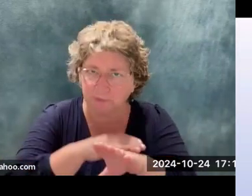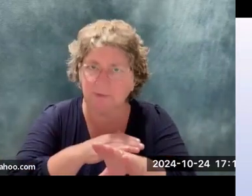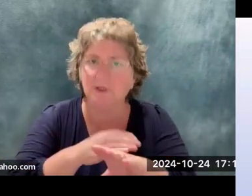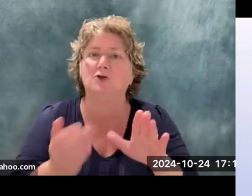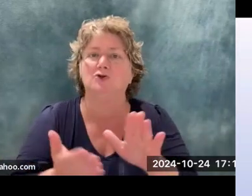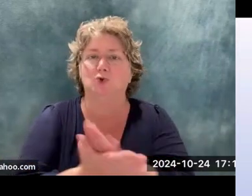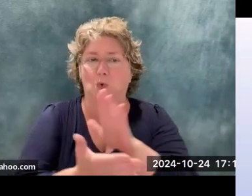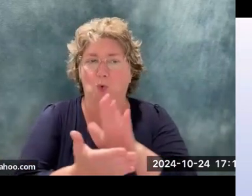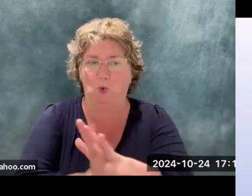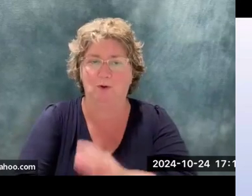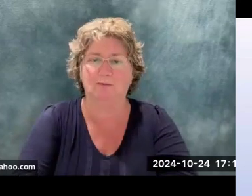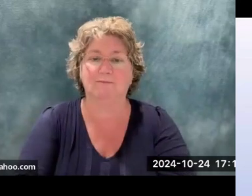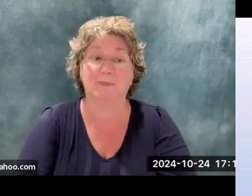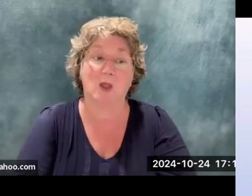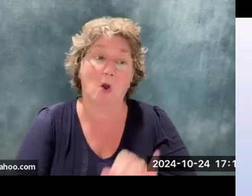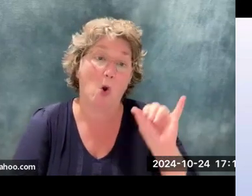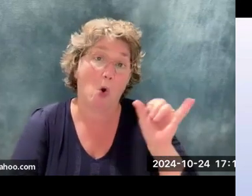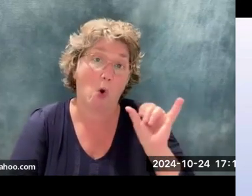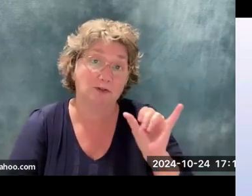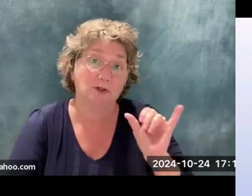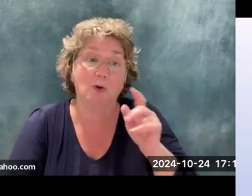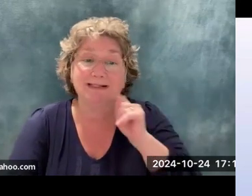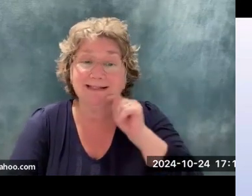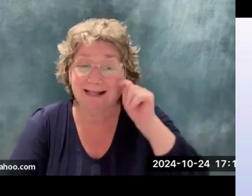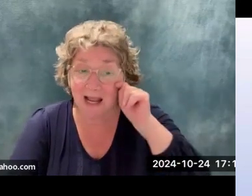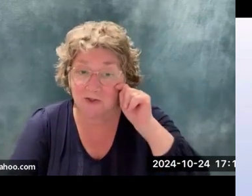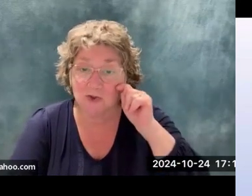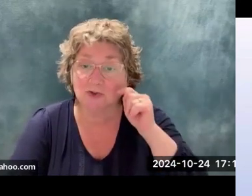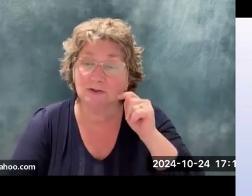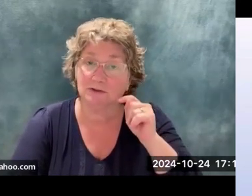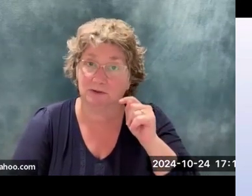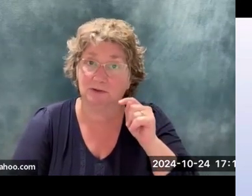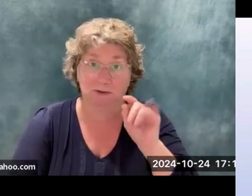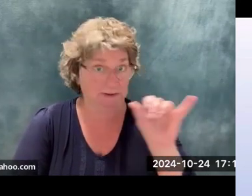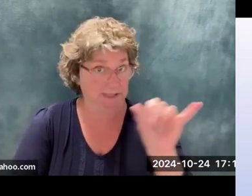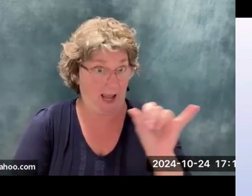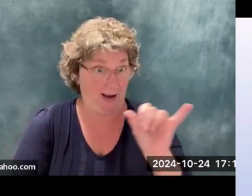and meningococcal serotype vaccine to prevent